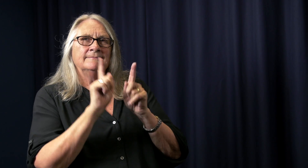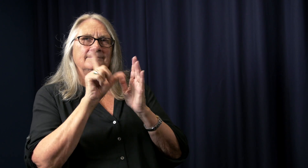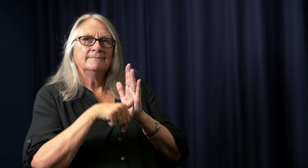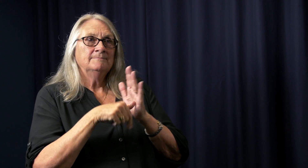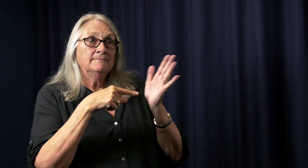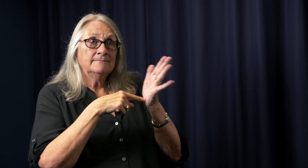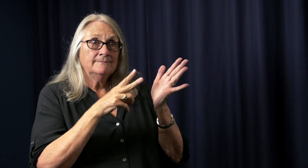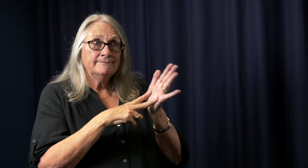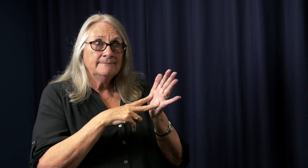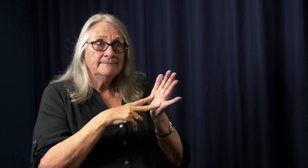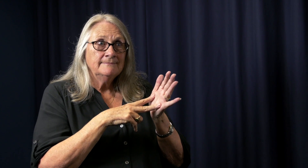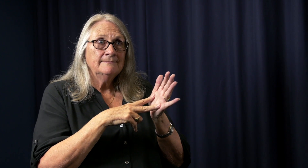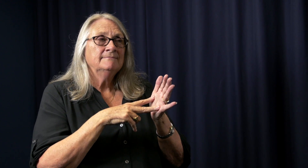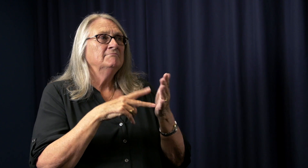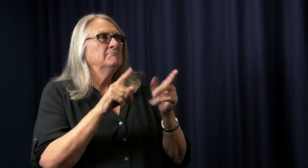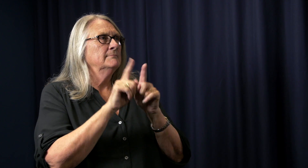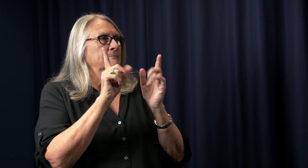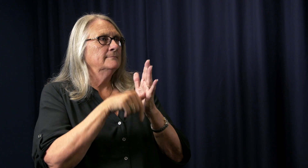And then with TV,